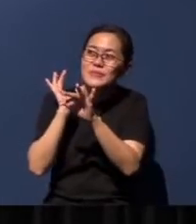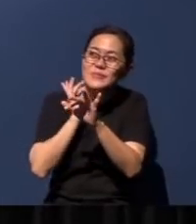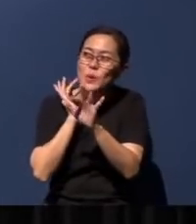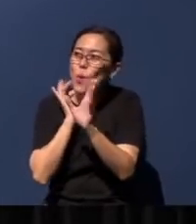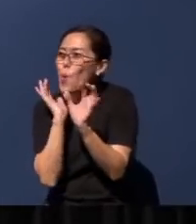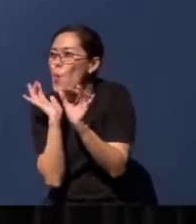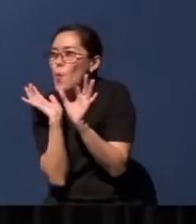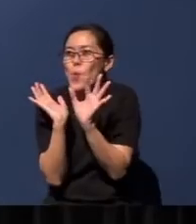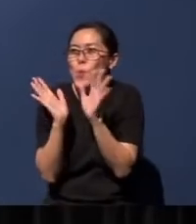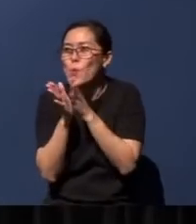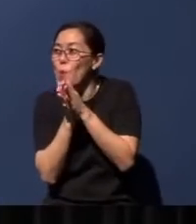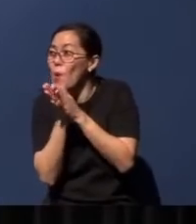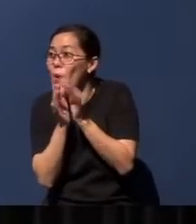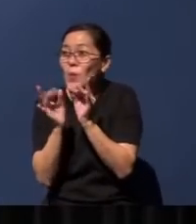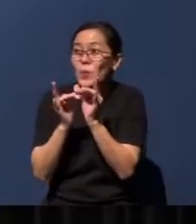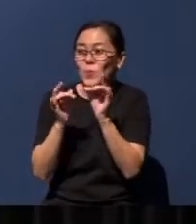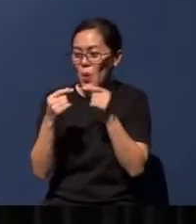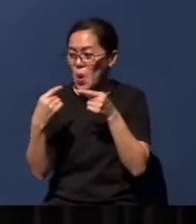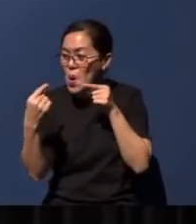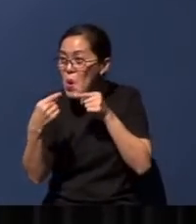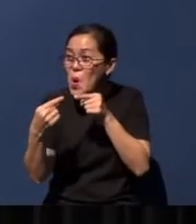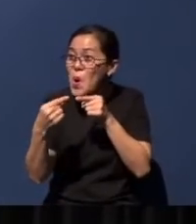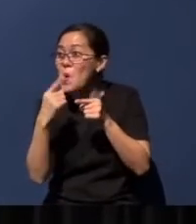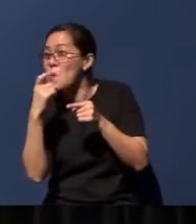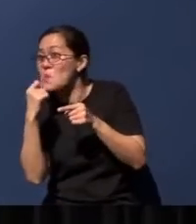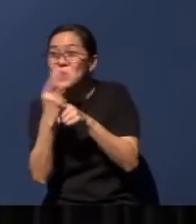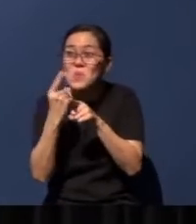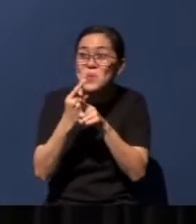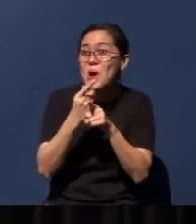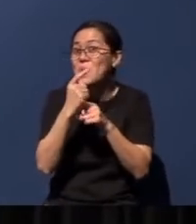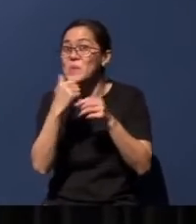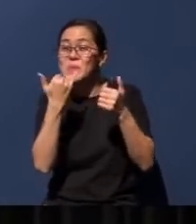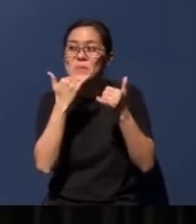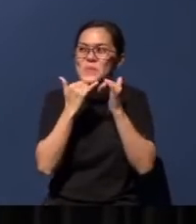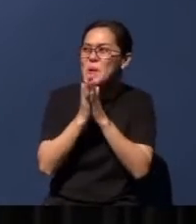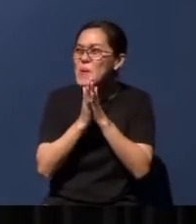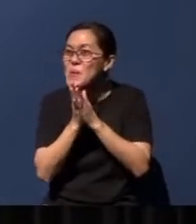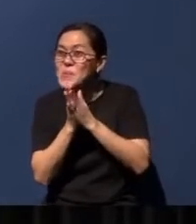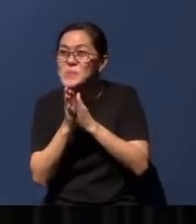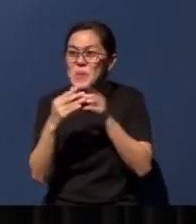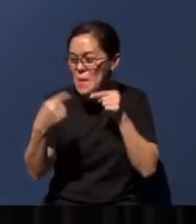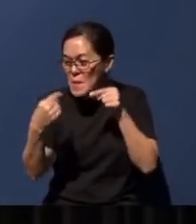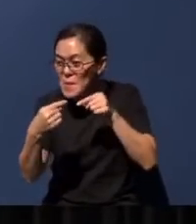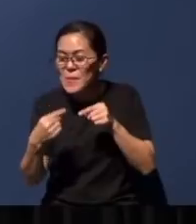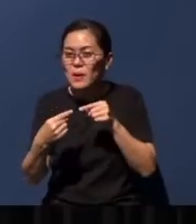to gravitate towards the debates - who is right or who is wrong - and then we miss the big picture, and